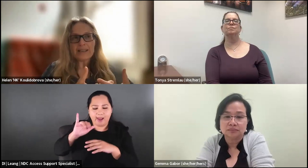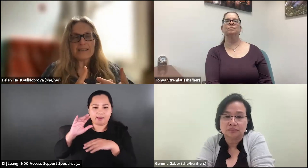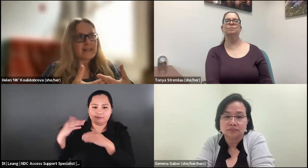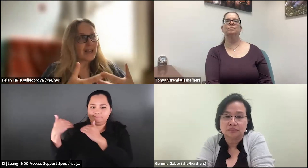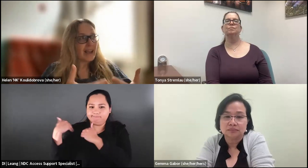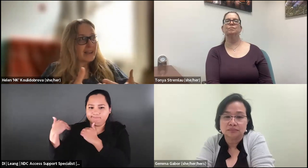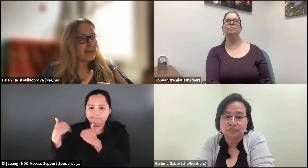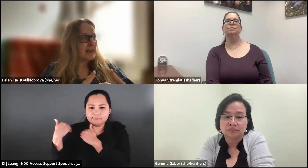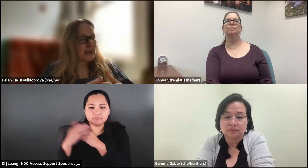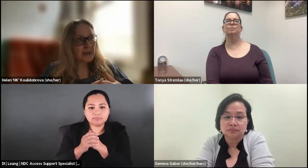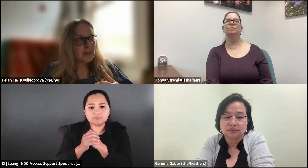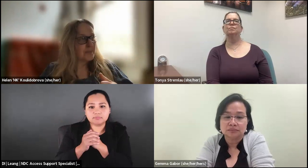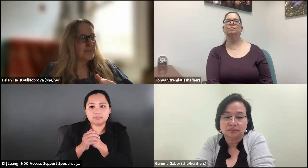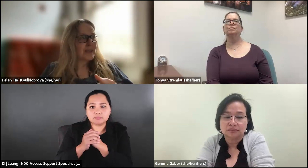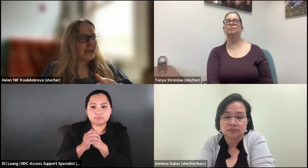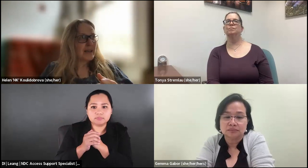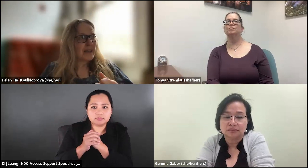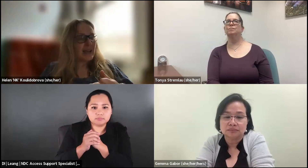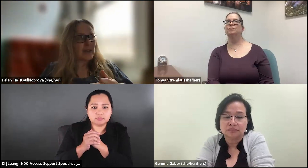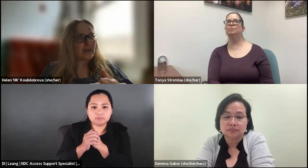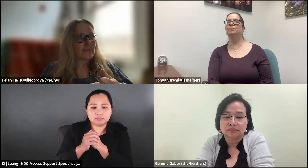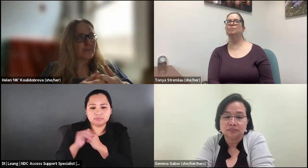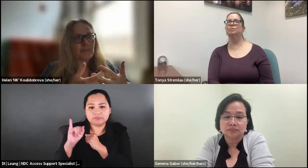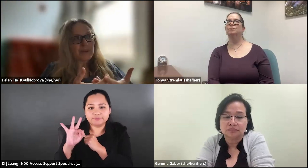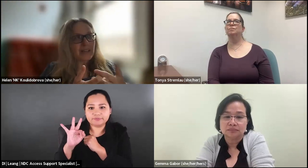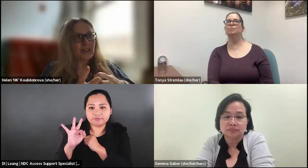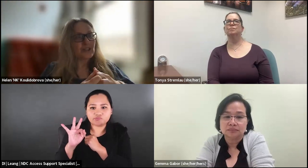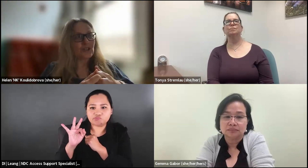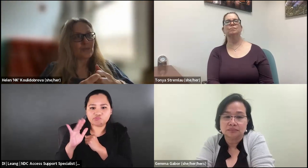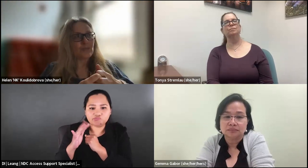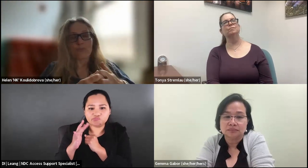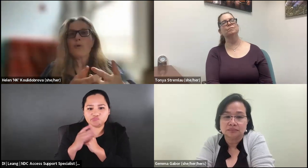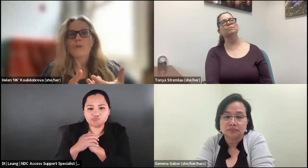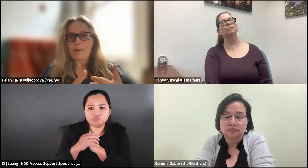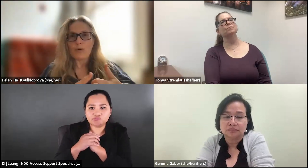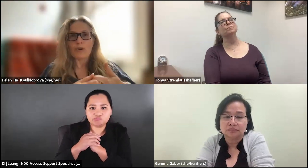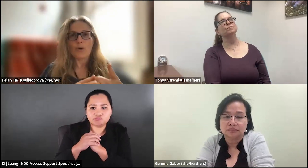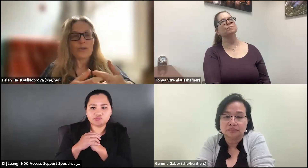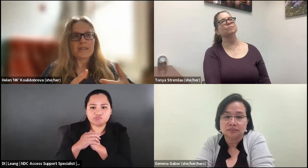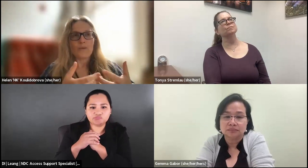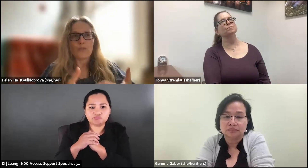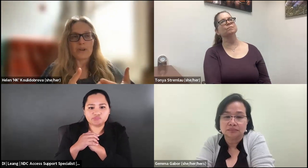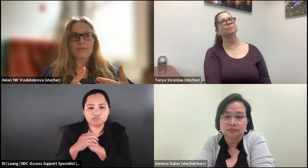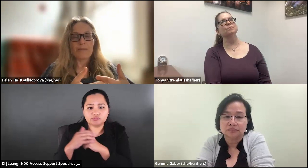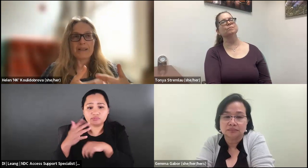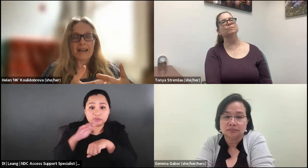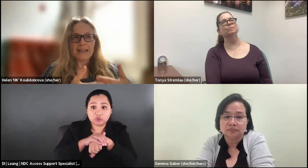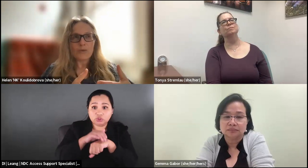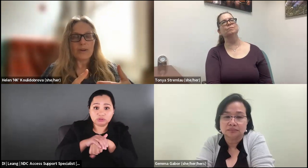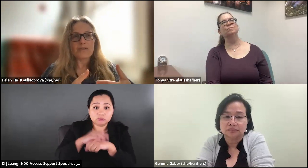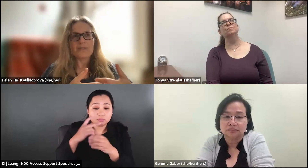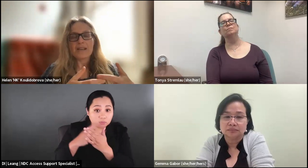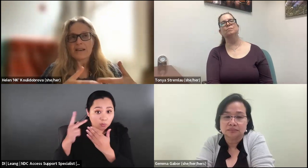is a English program or a course that works with multilinguals,